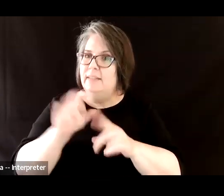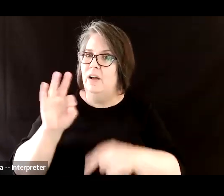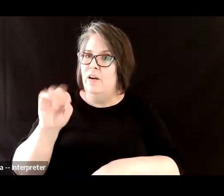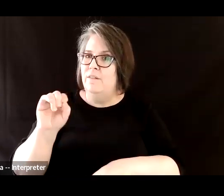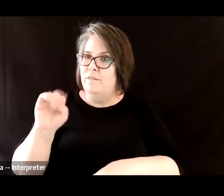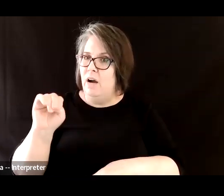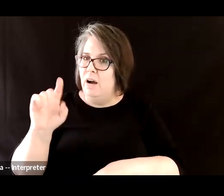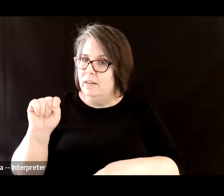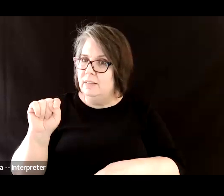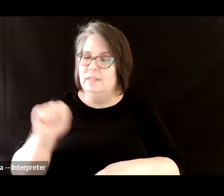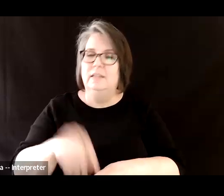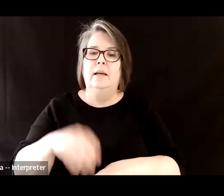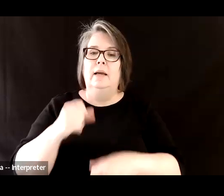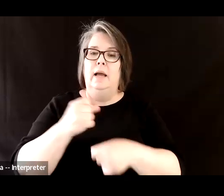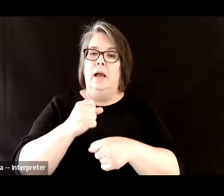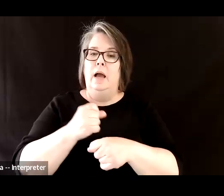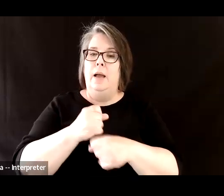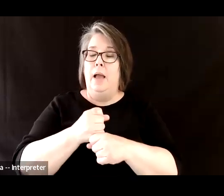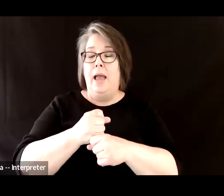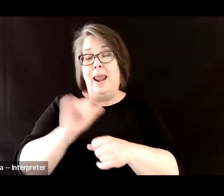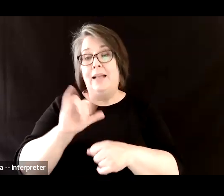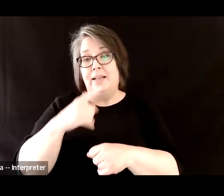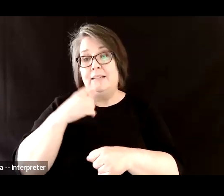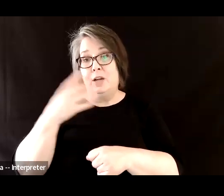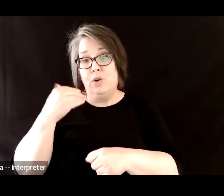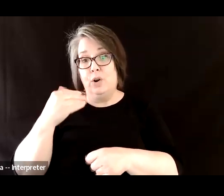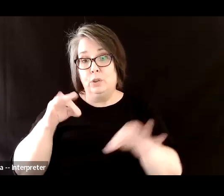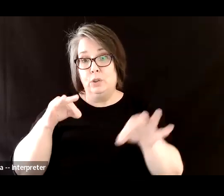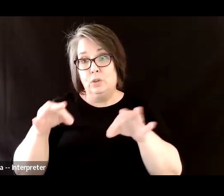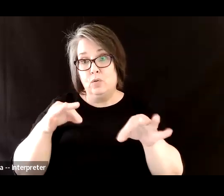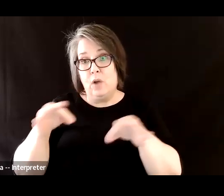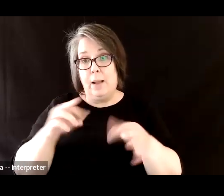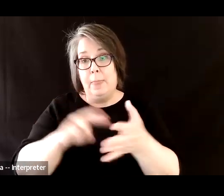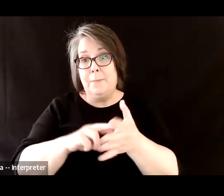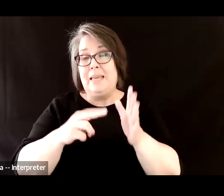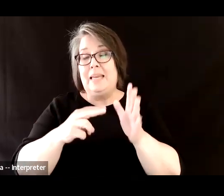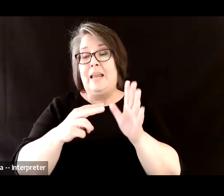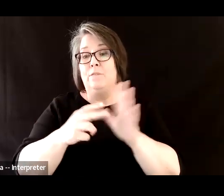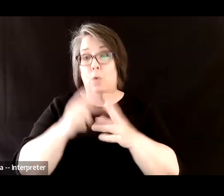As I mentioned earlier, you want to make sure to describe that meaningful visual information that you are sharing on your